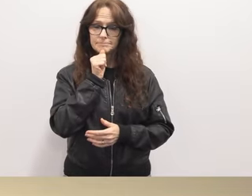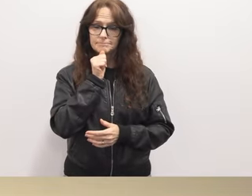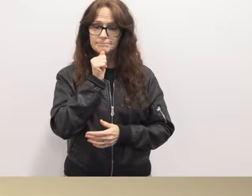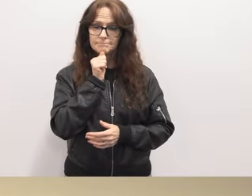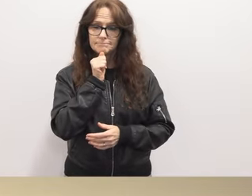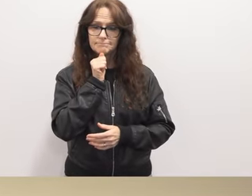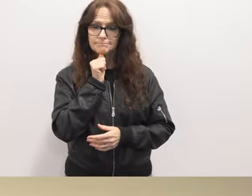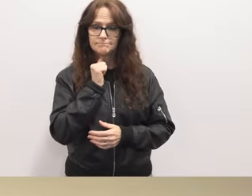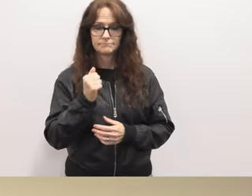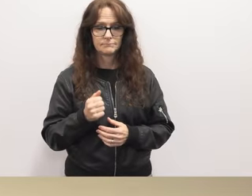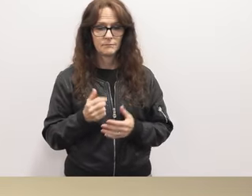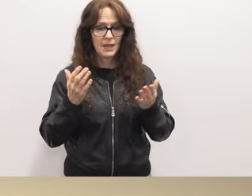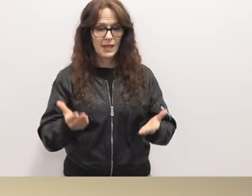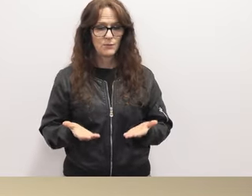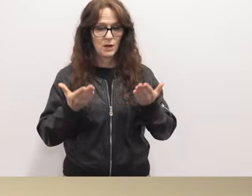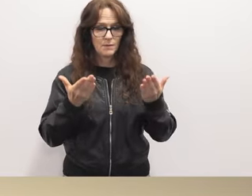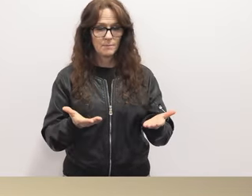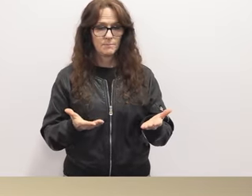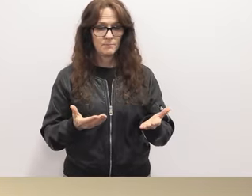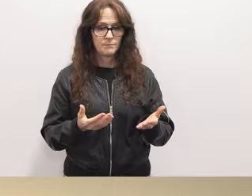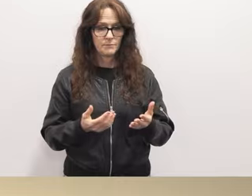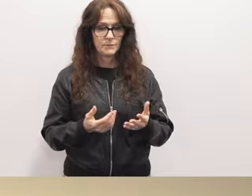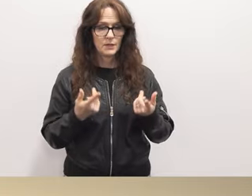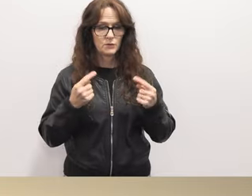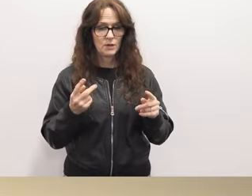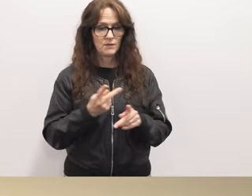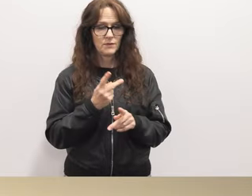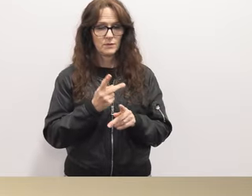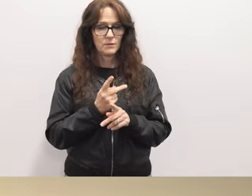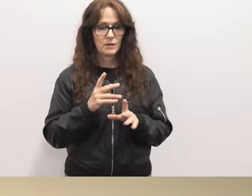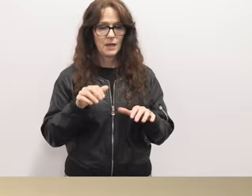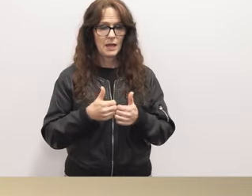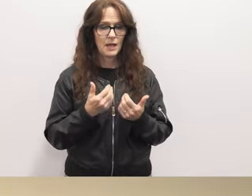Which is why I recommend to you, you better be, is try to figure out how do we get to a place